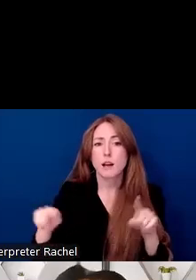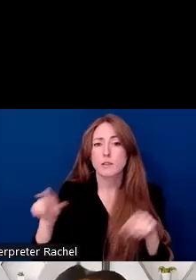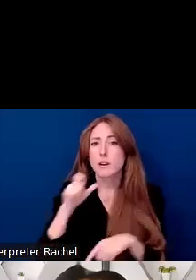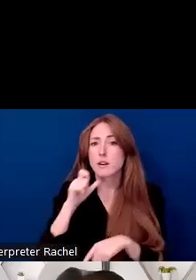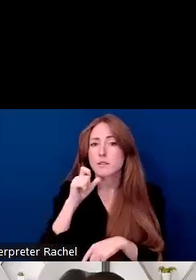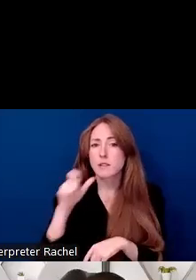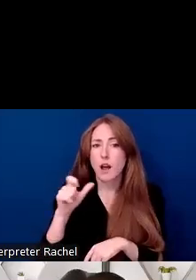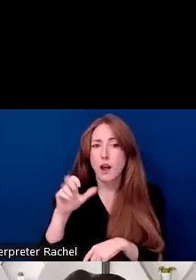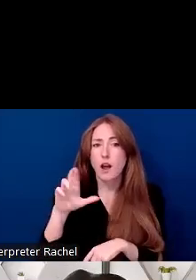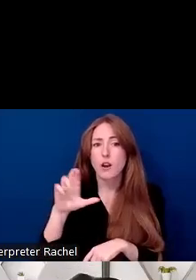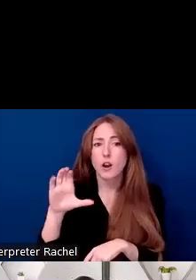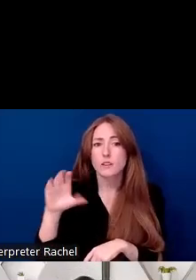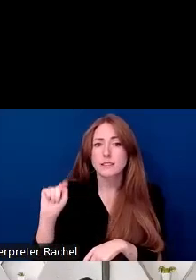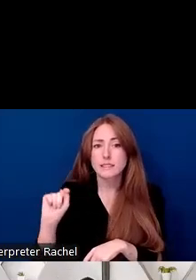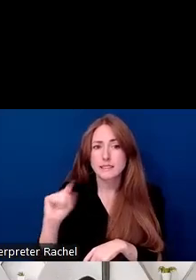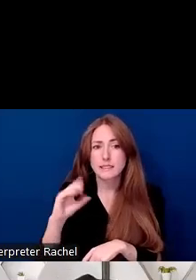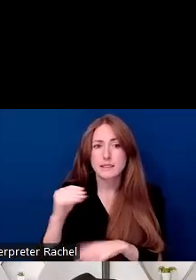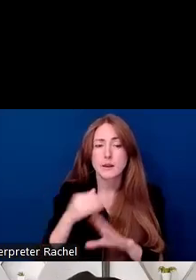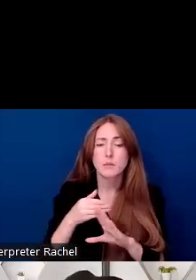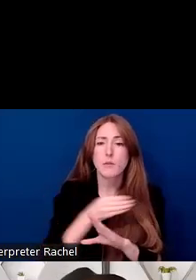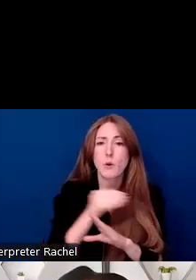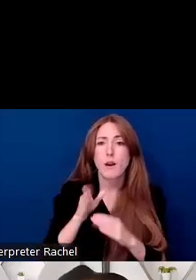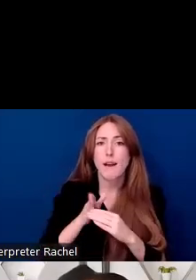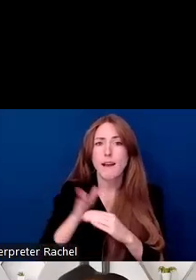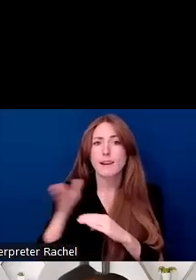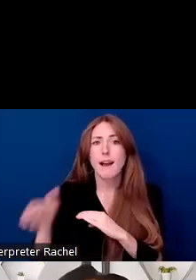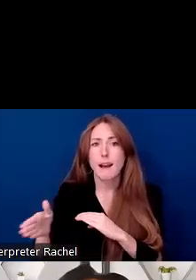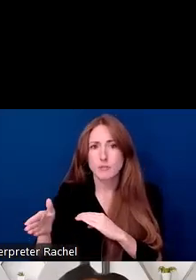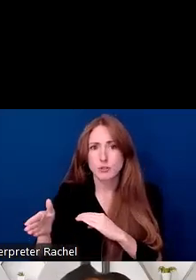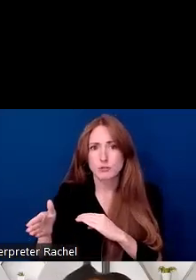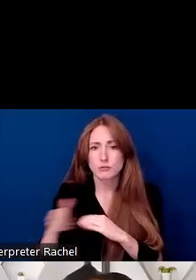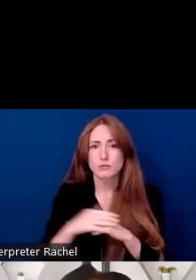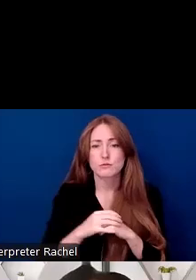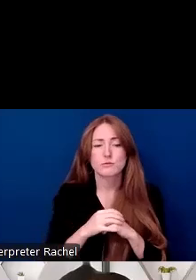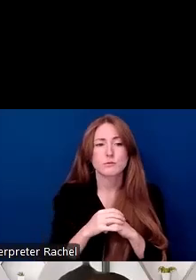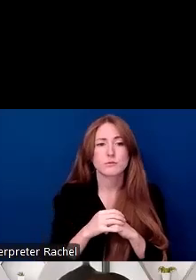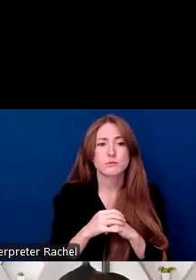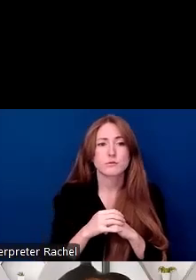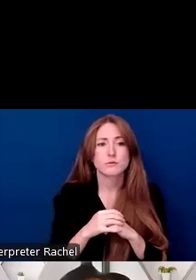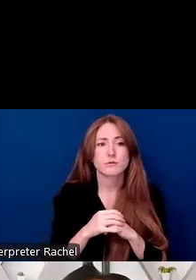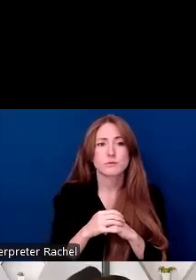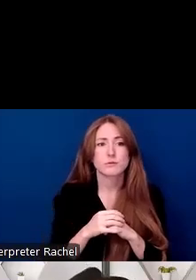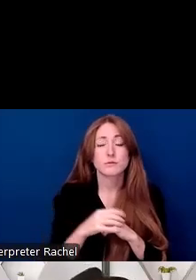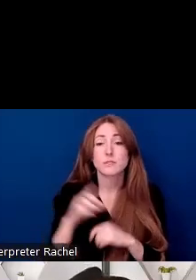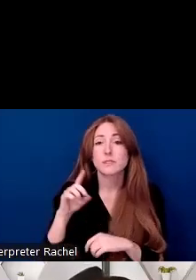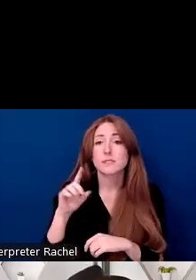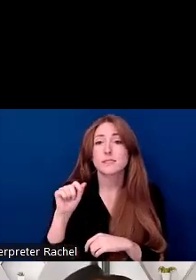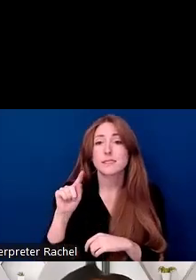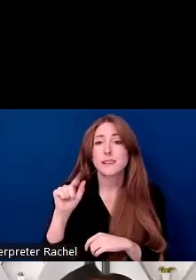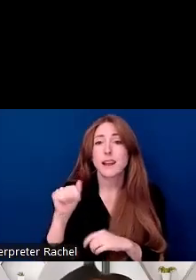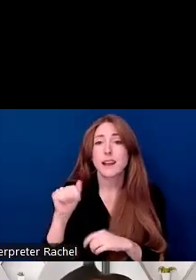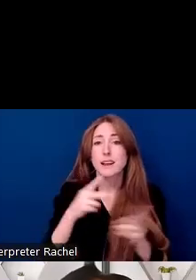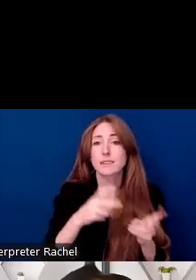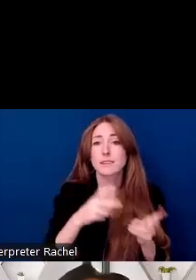Next please. For that extraction we extracted data related to study